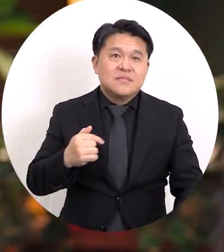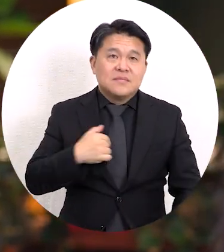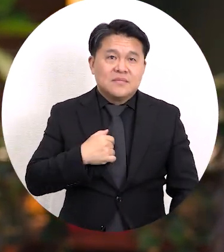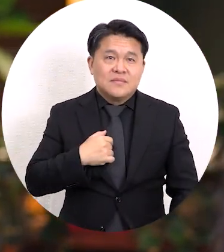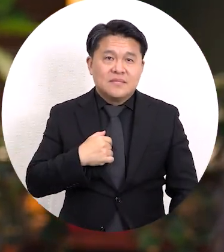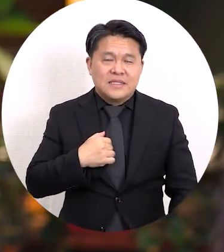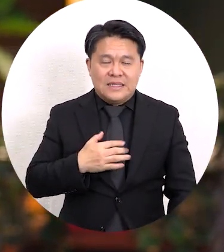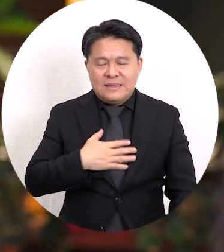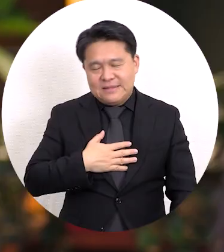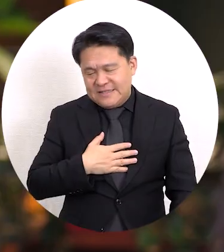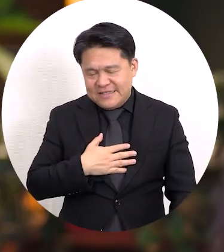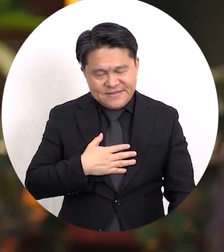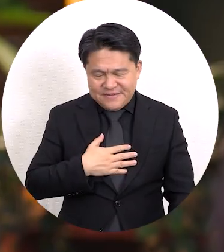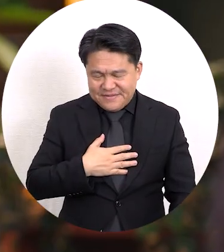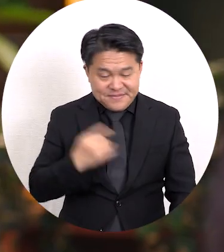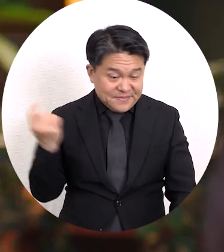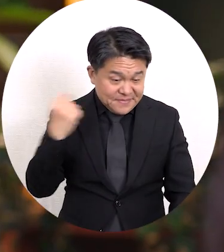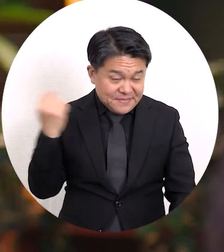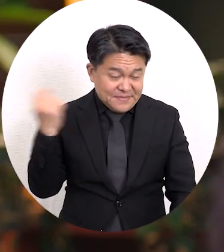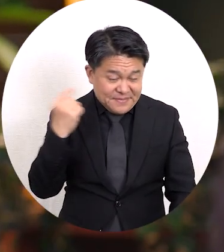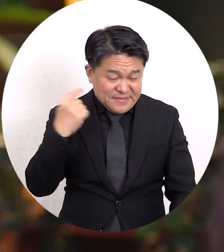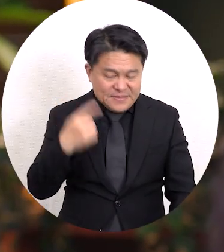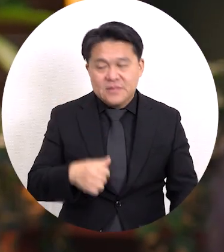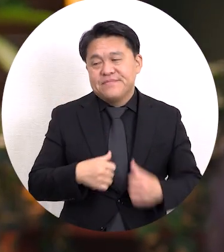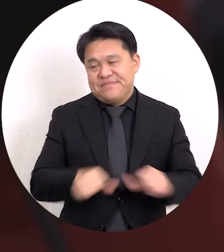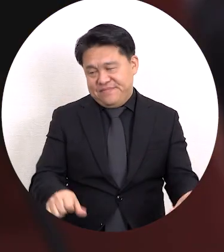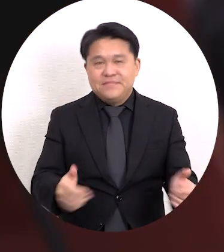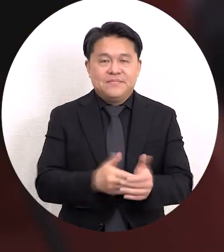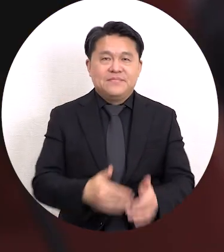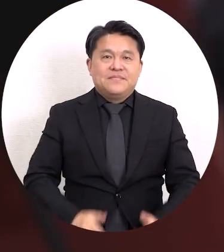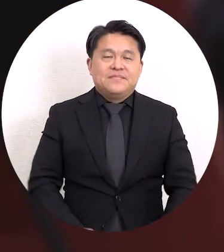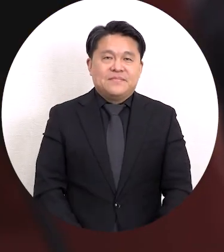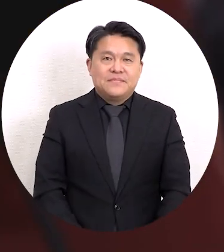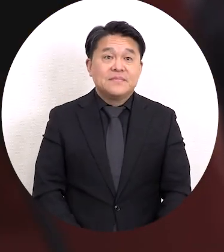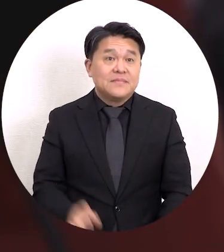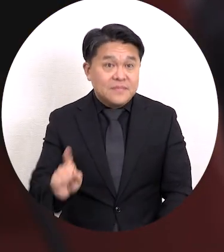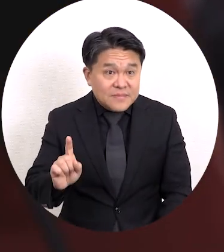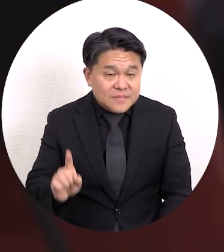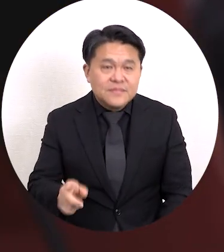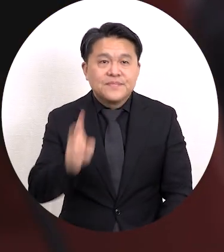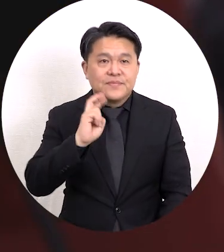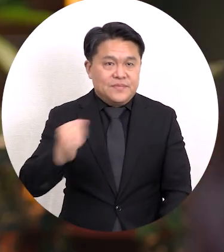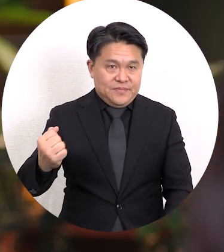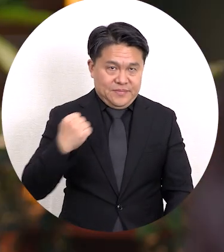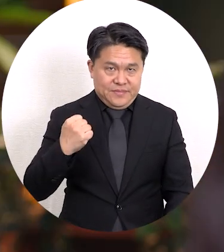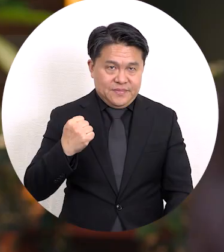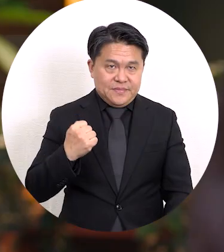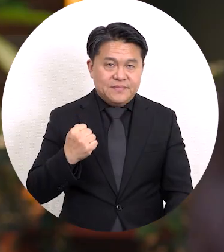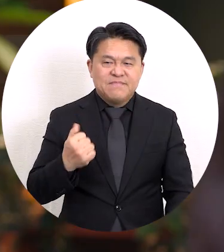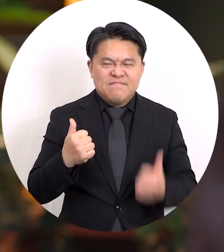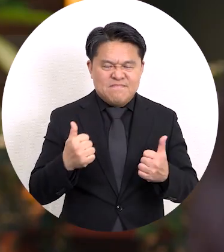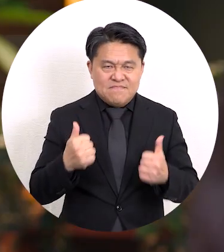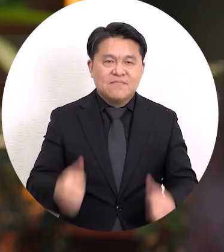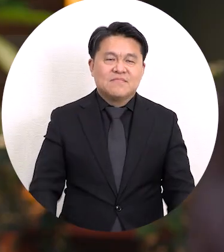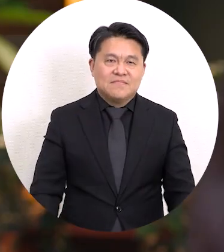making him think, "I can't keep going," ultimately leading him to surrender. This shows just how powerful music really is.